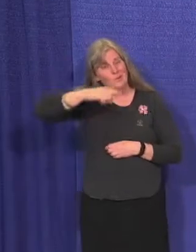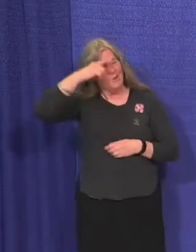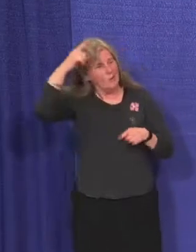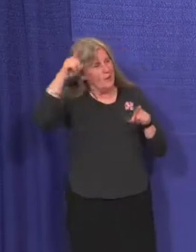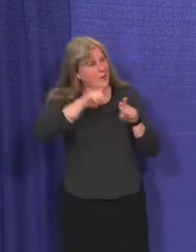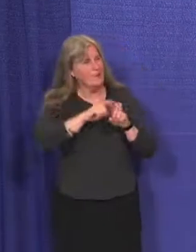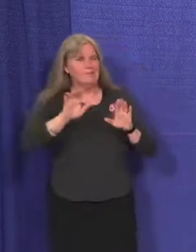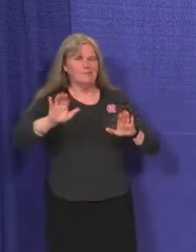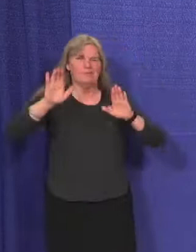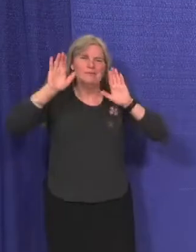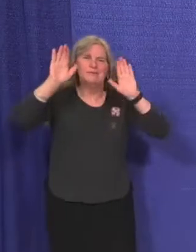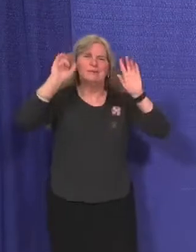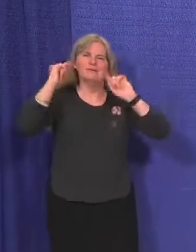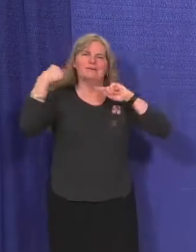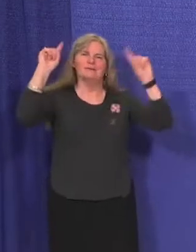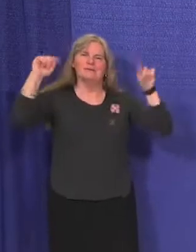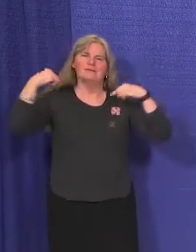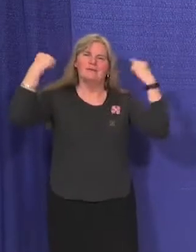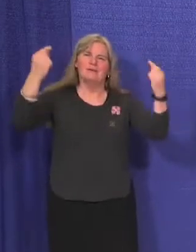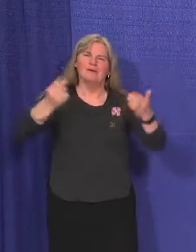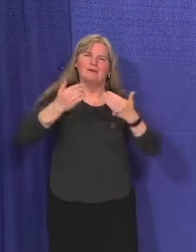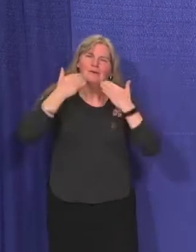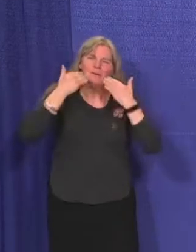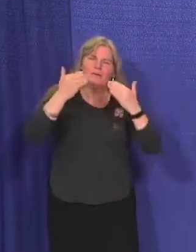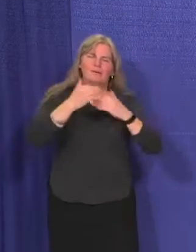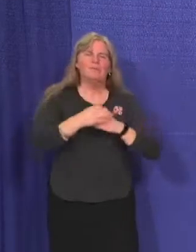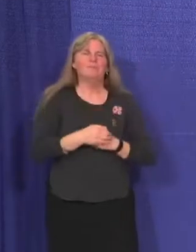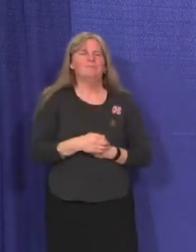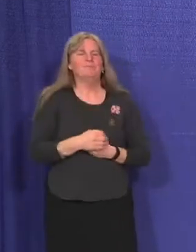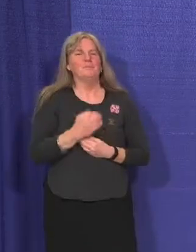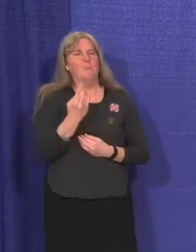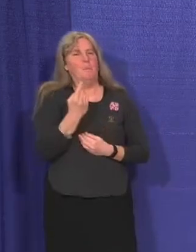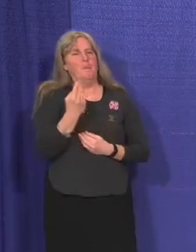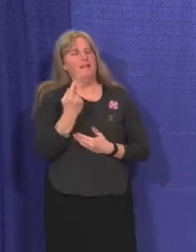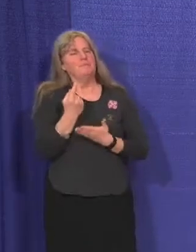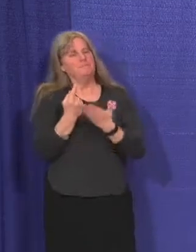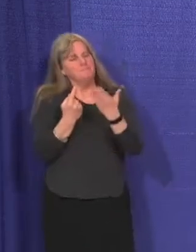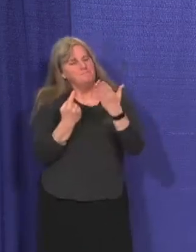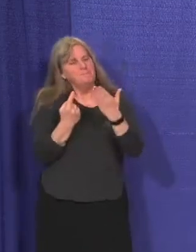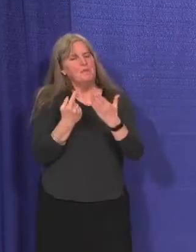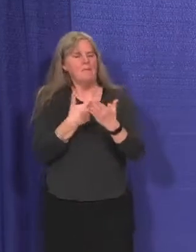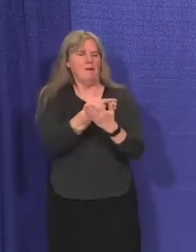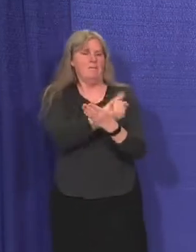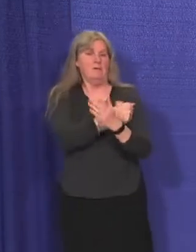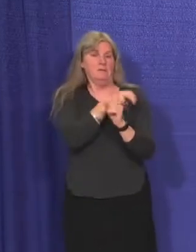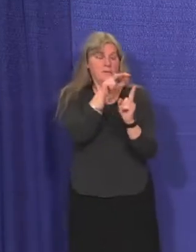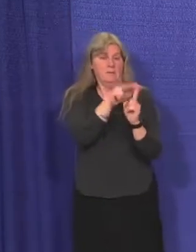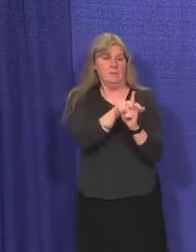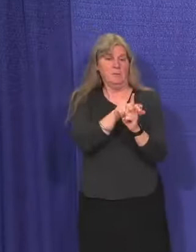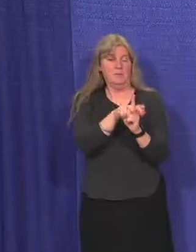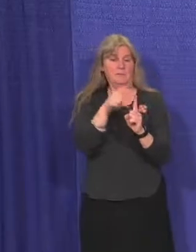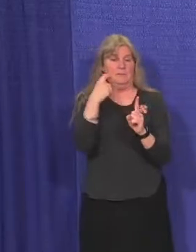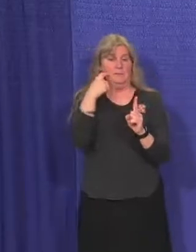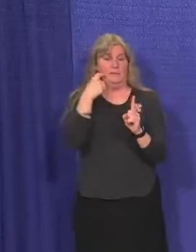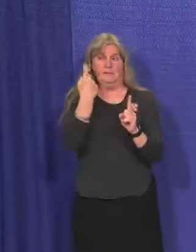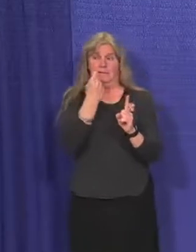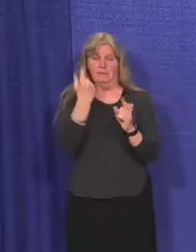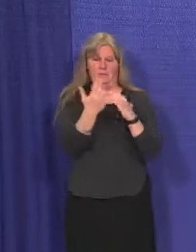steadily rise week after week and without Yukon efforts we Nate -- we may not be in our current position of having